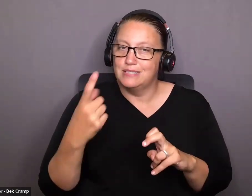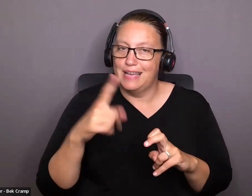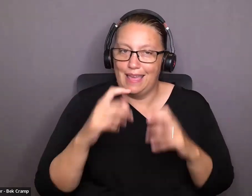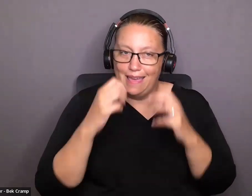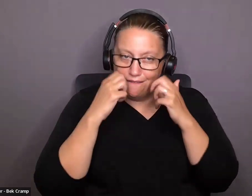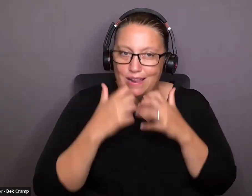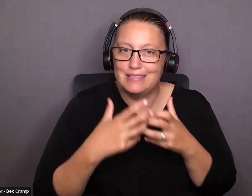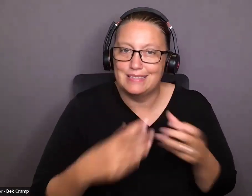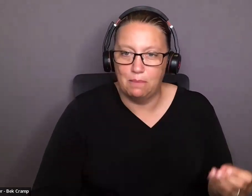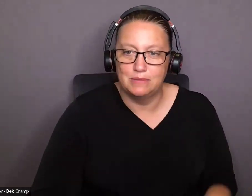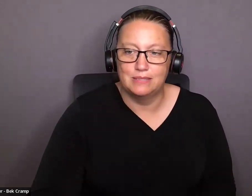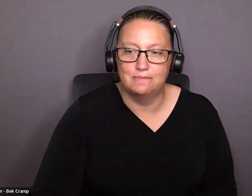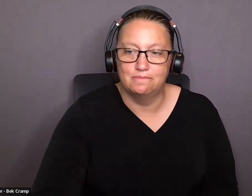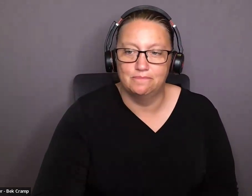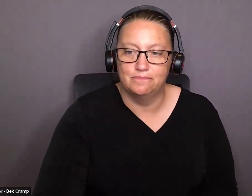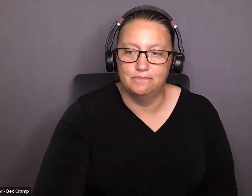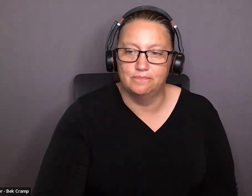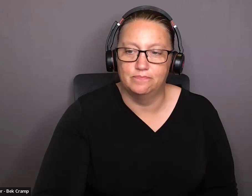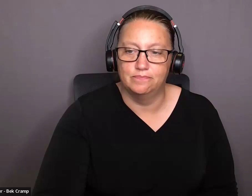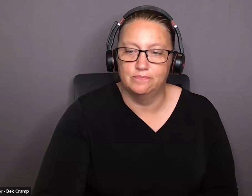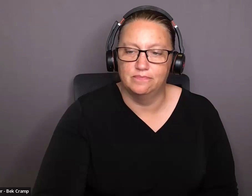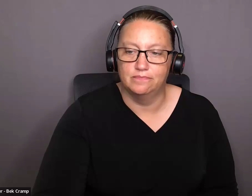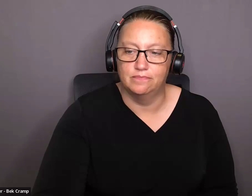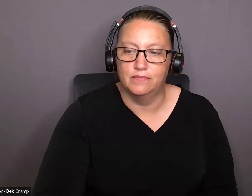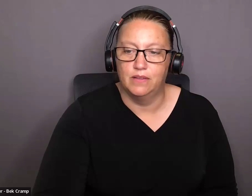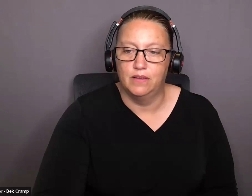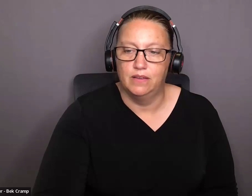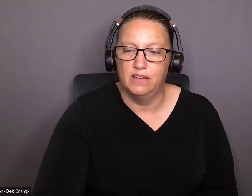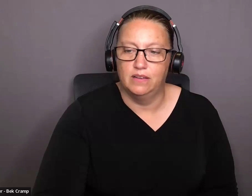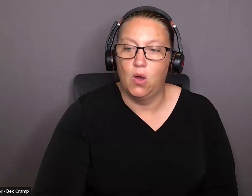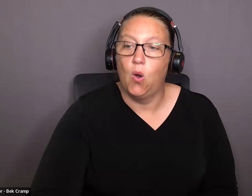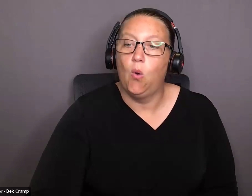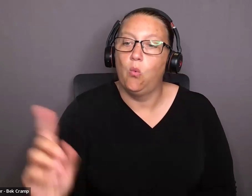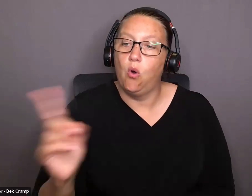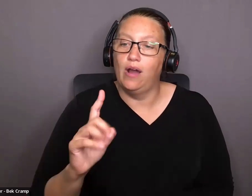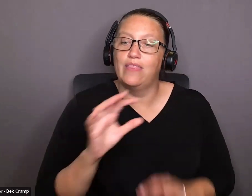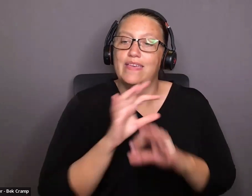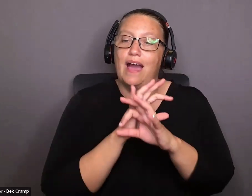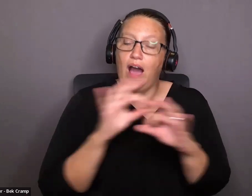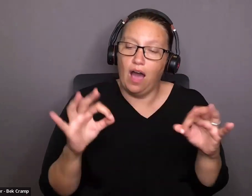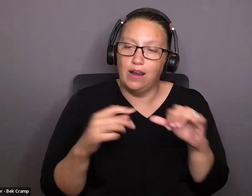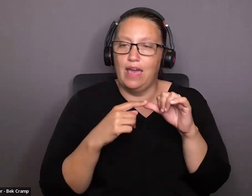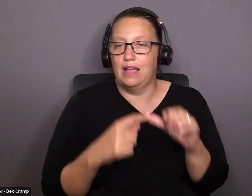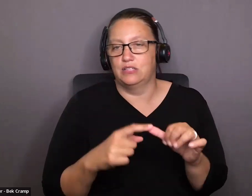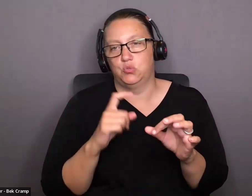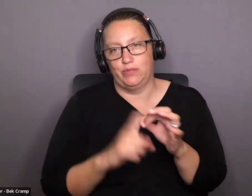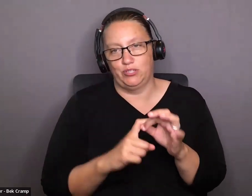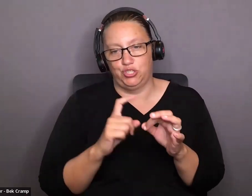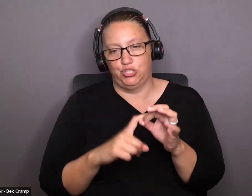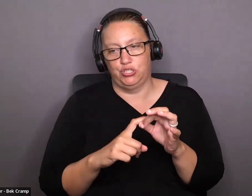What are the unanswered questions? What do we need a deeper understanding of to enable the